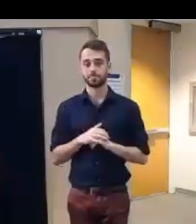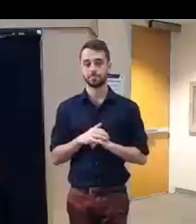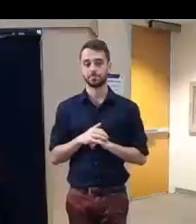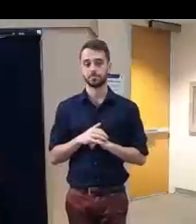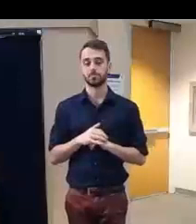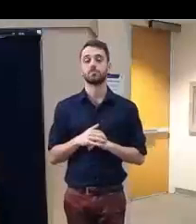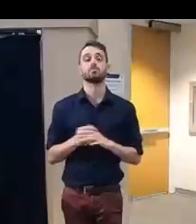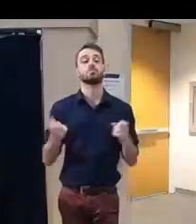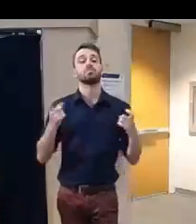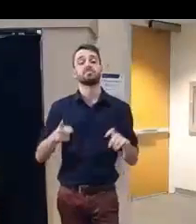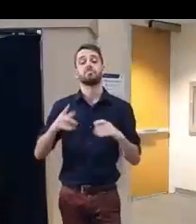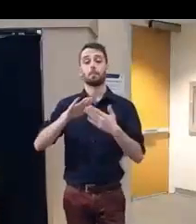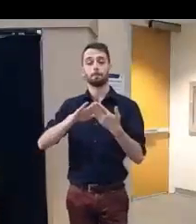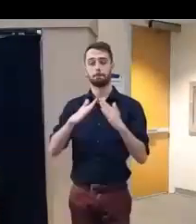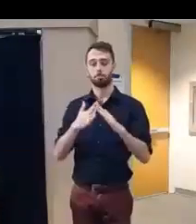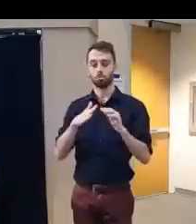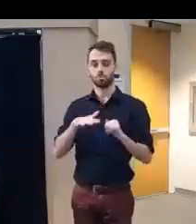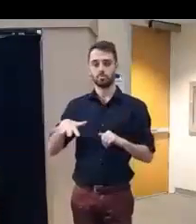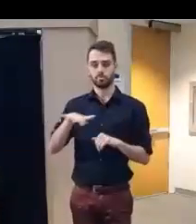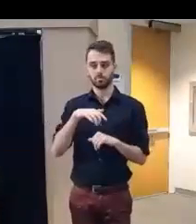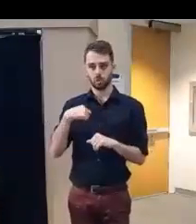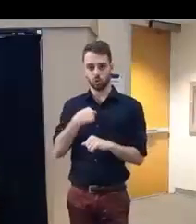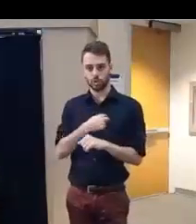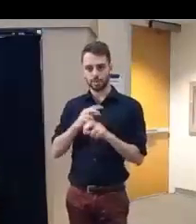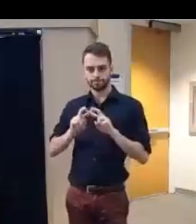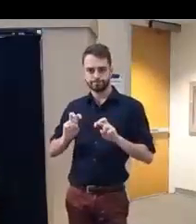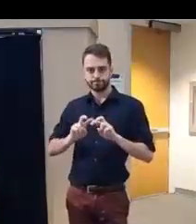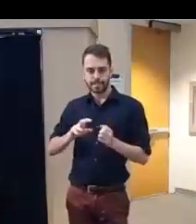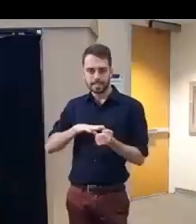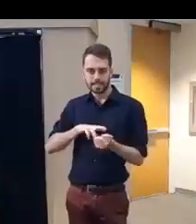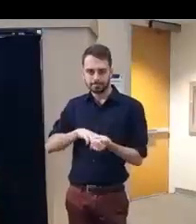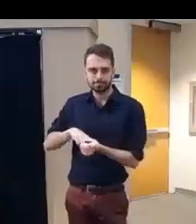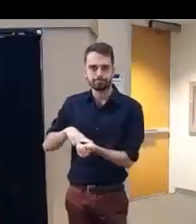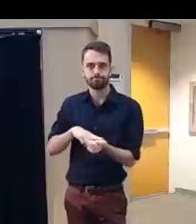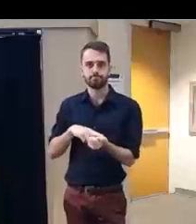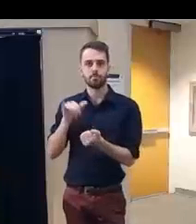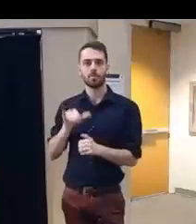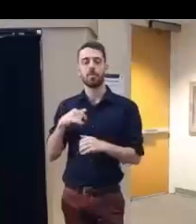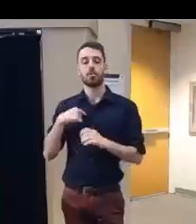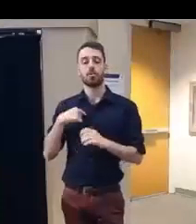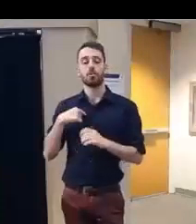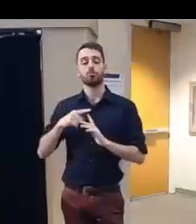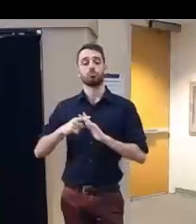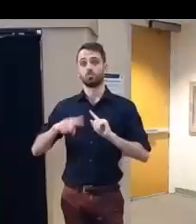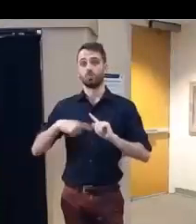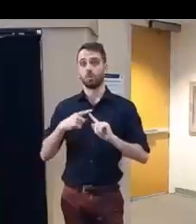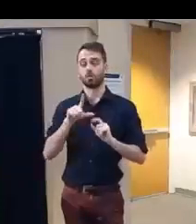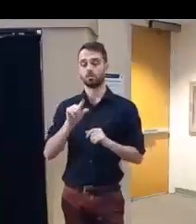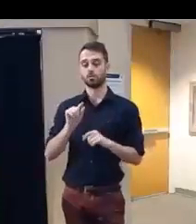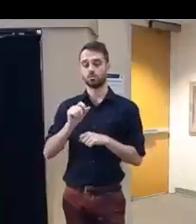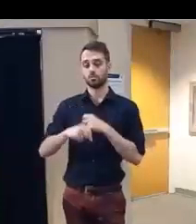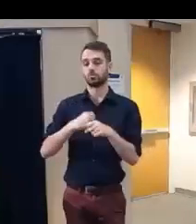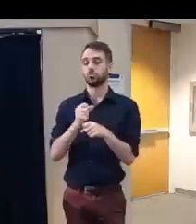community so this was something that we started in 2020 2021 that training year which was in the